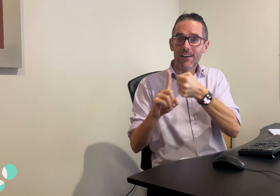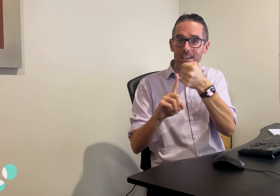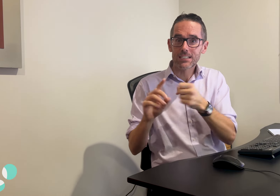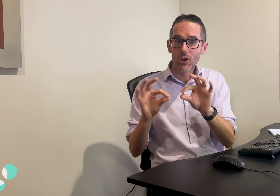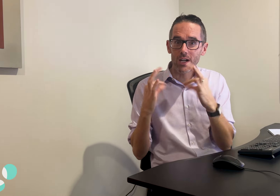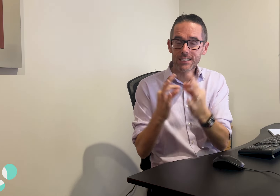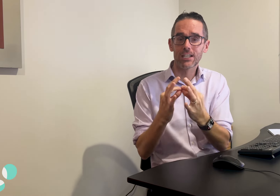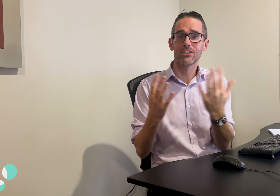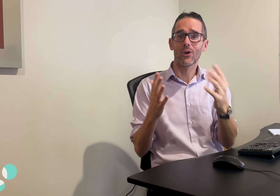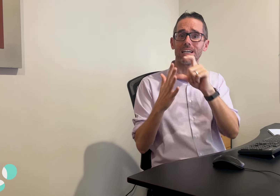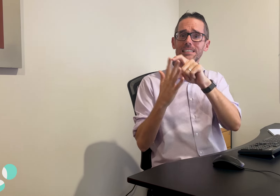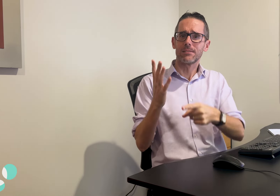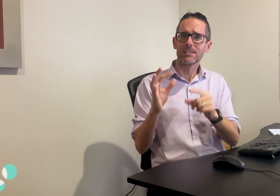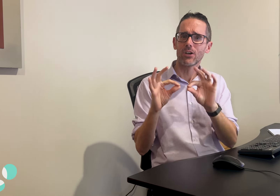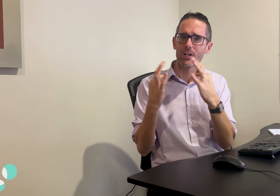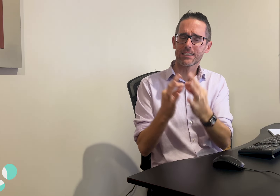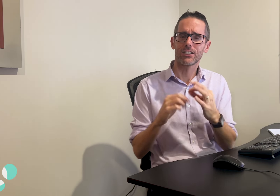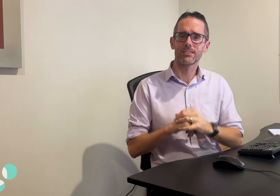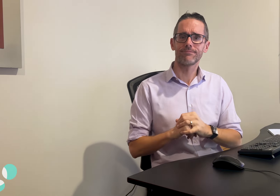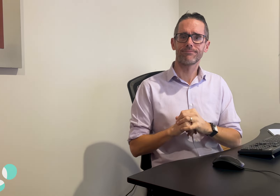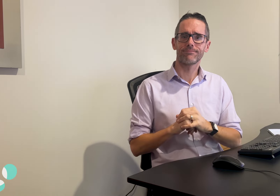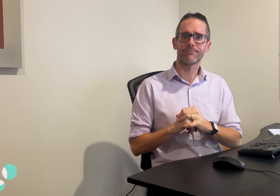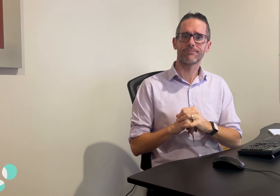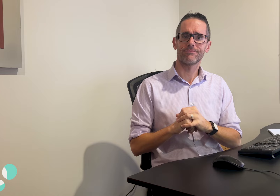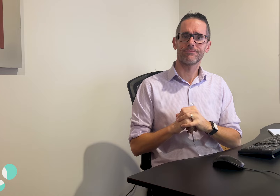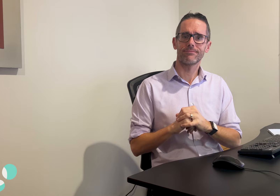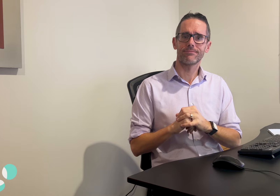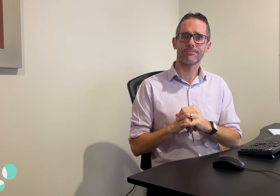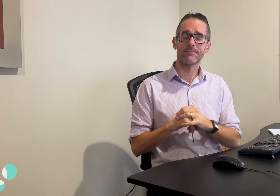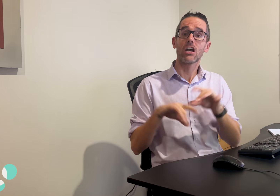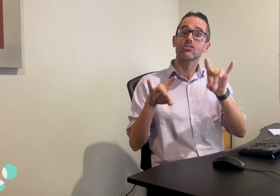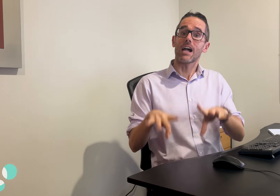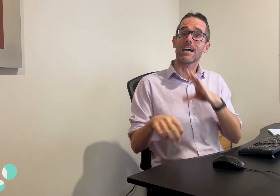it's had on advocacy organisations and disability organisations.